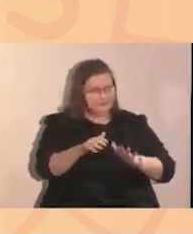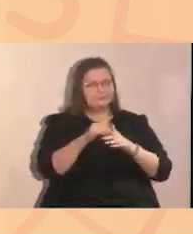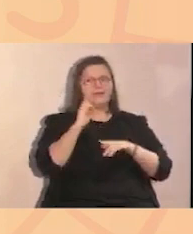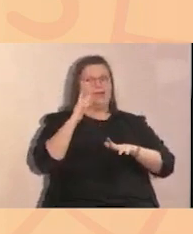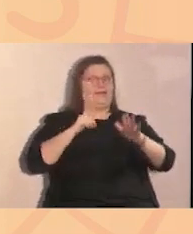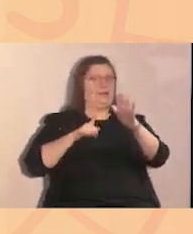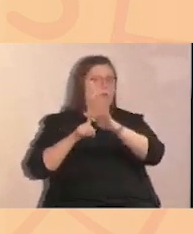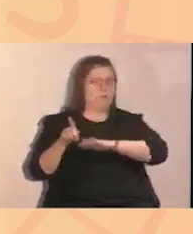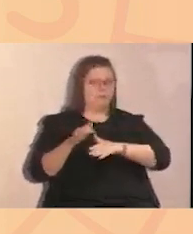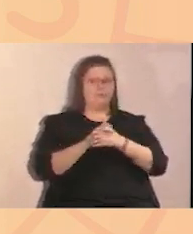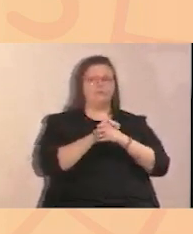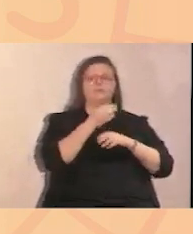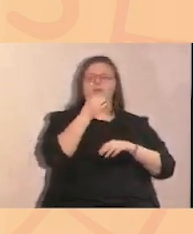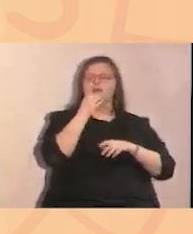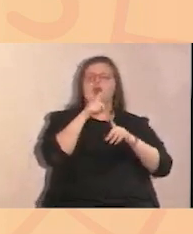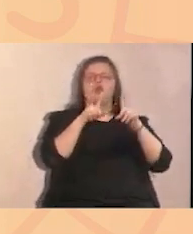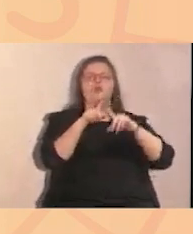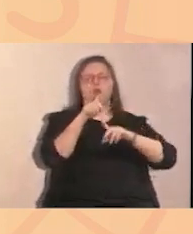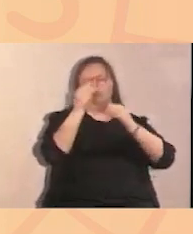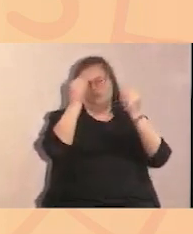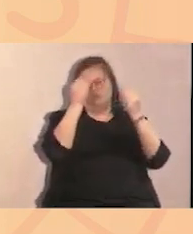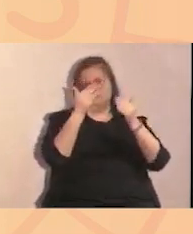Just a small cultural warning as well that there are images of works